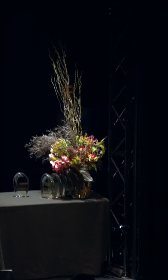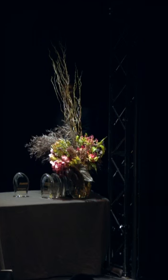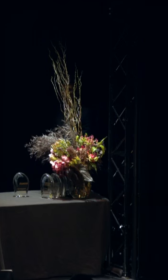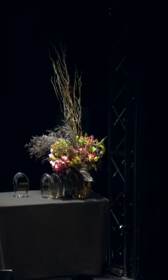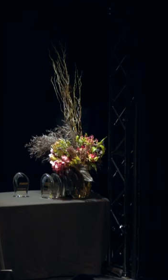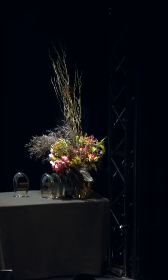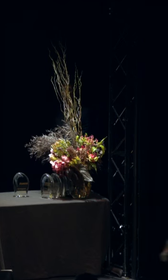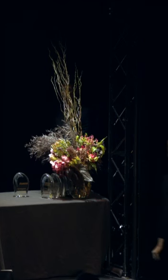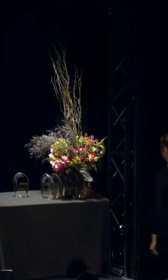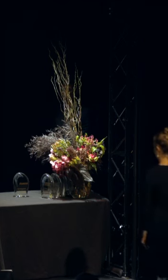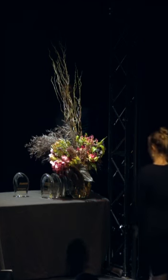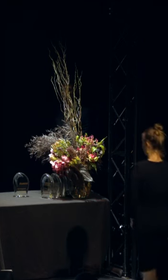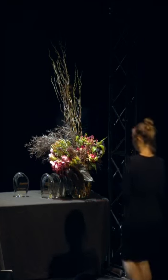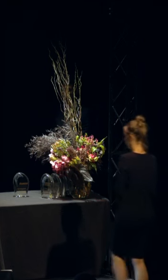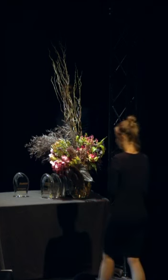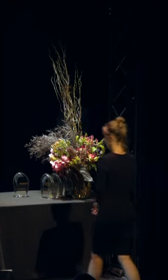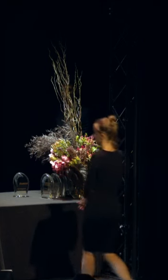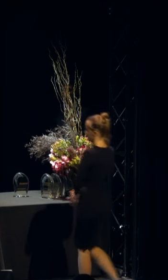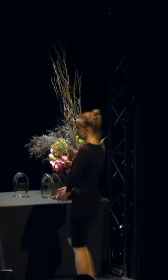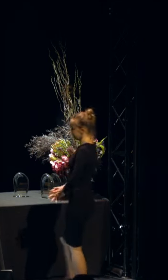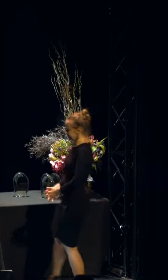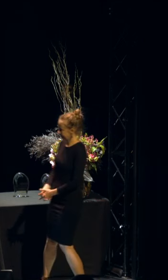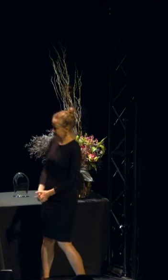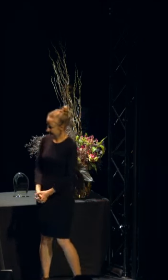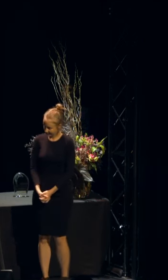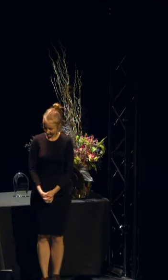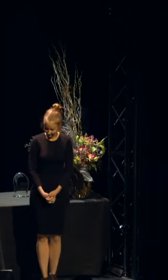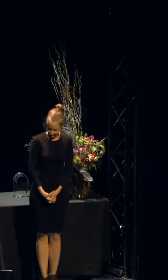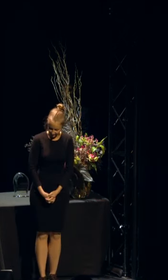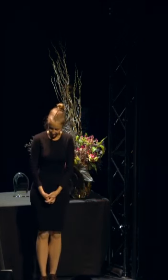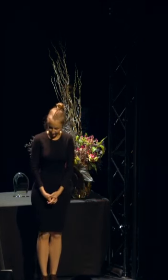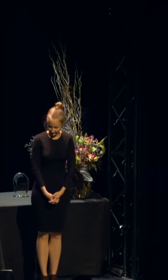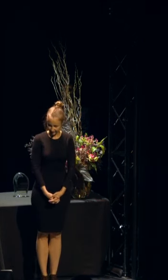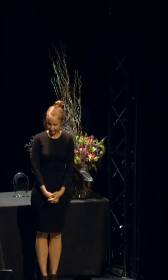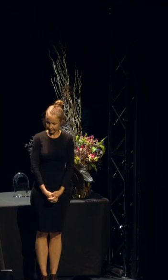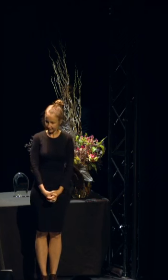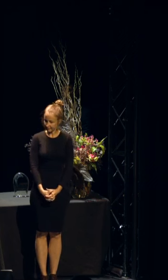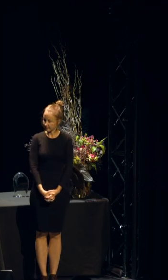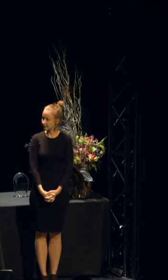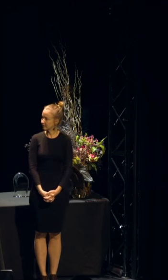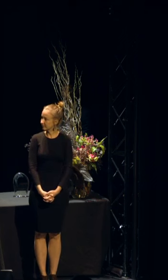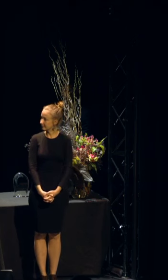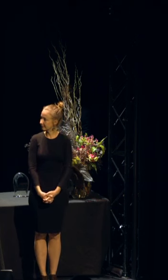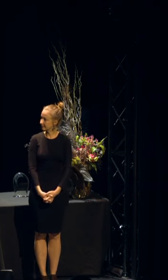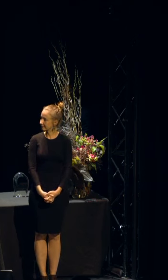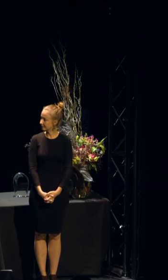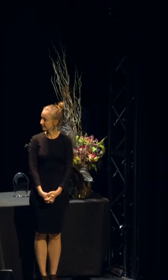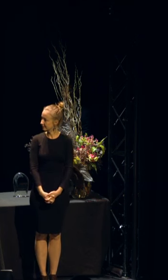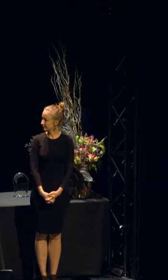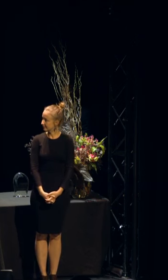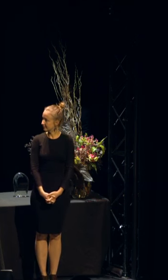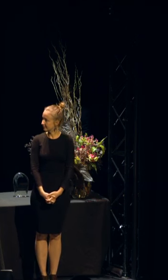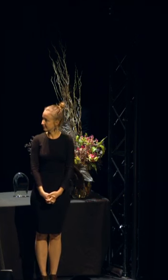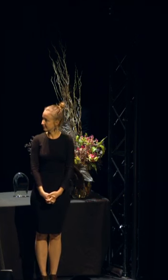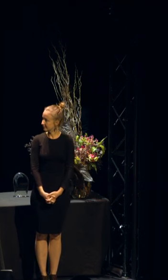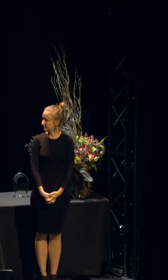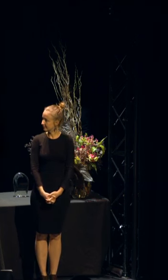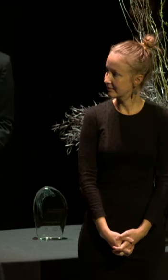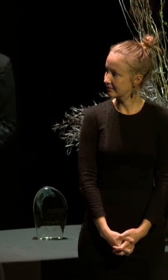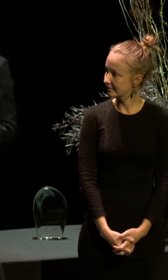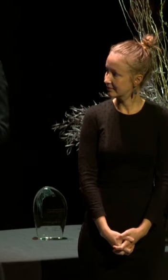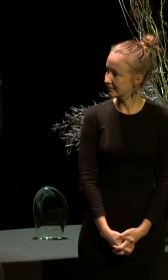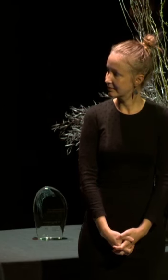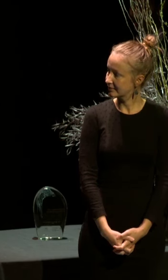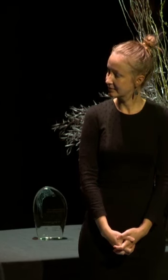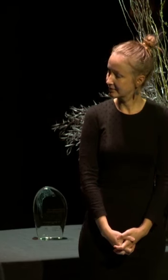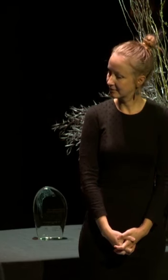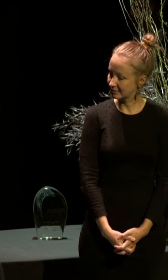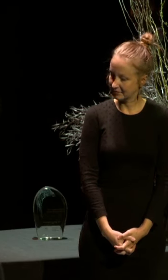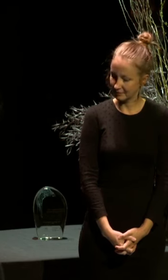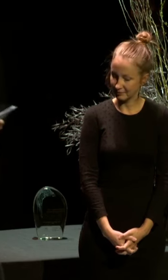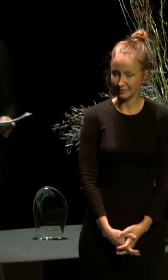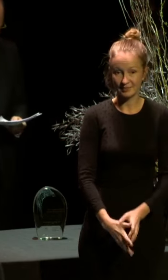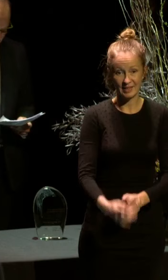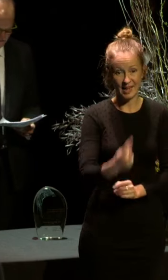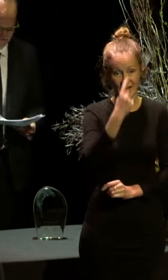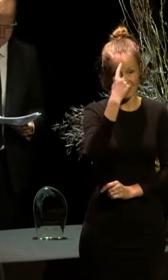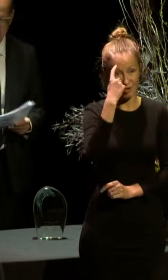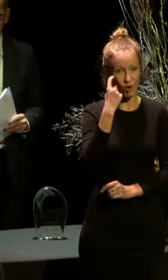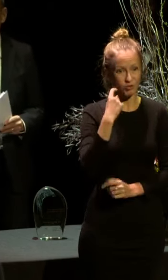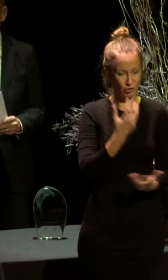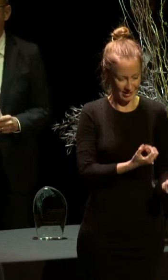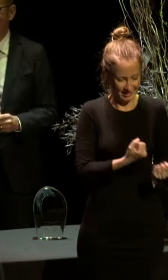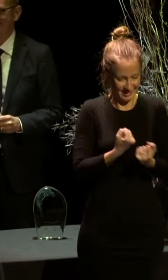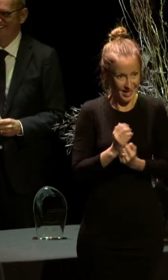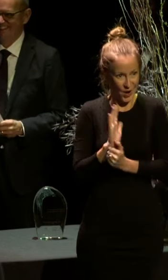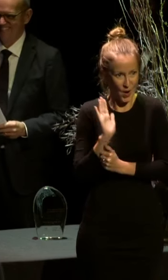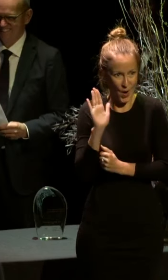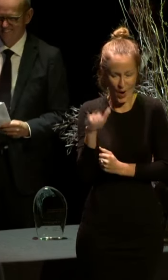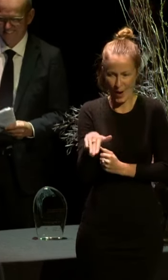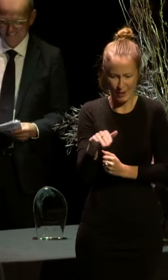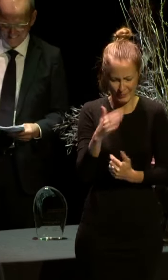I thought I'd try and carry this one home, but I don't know if I can!